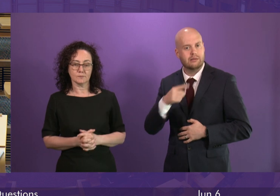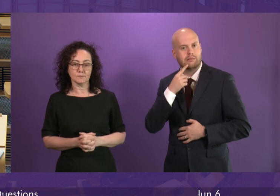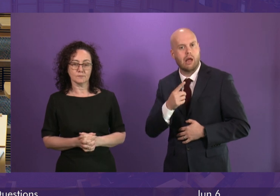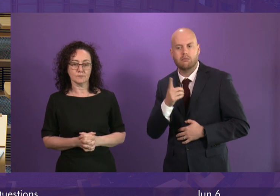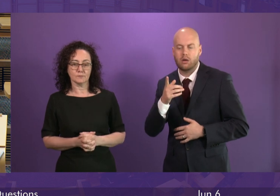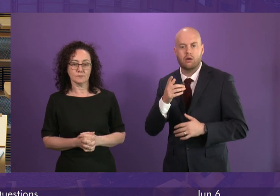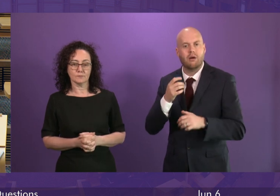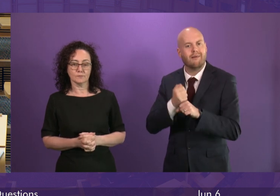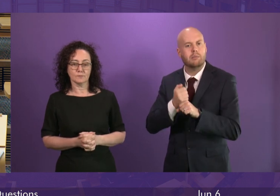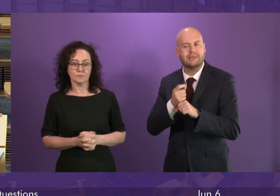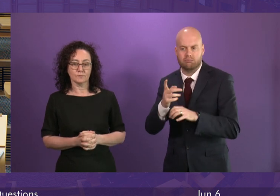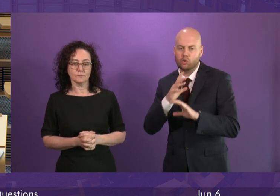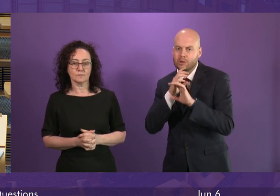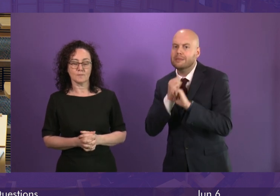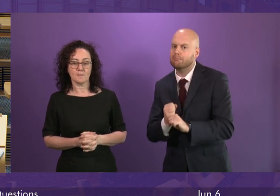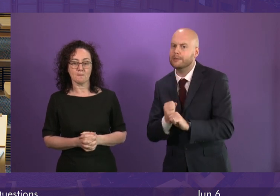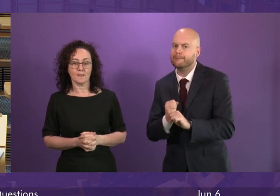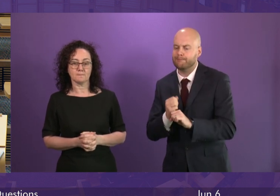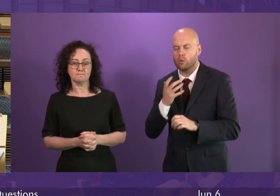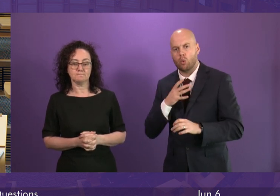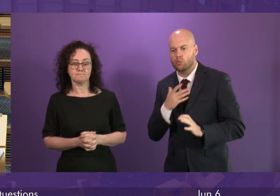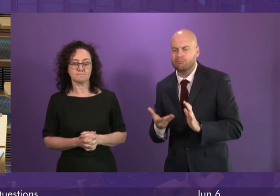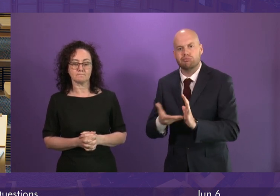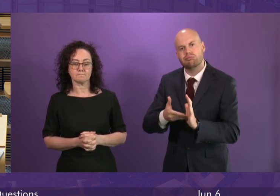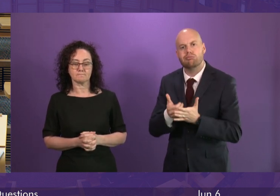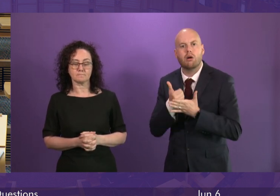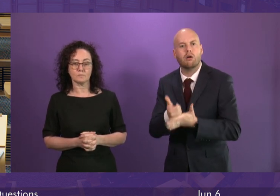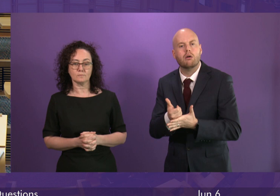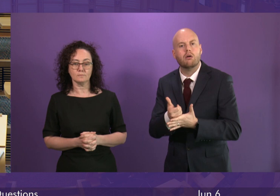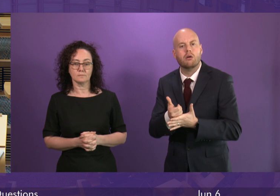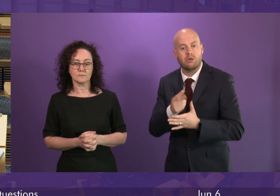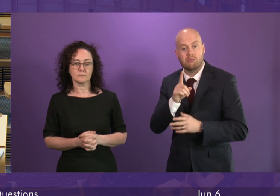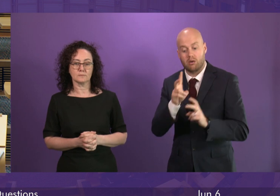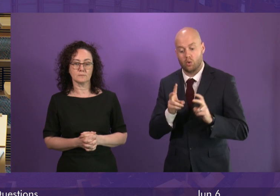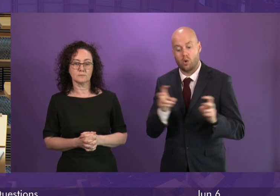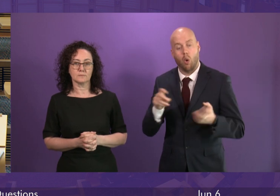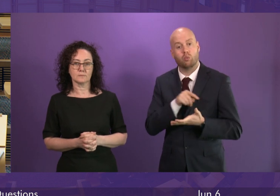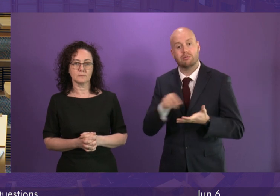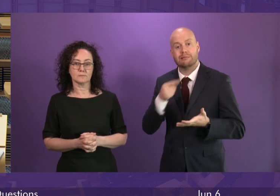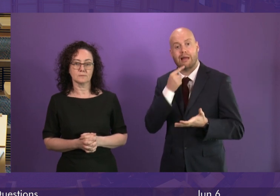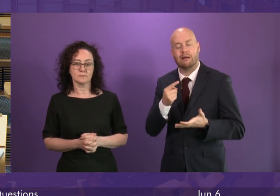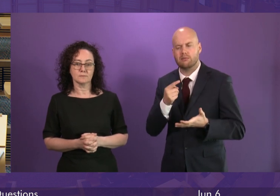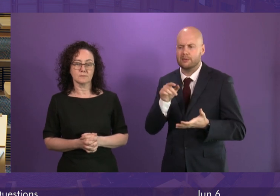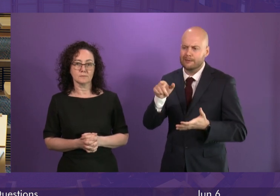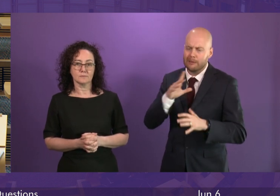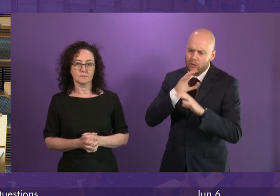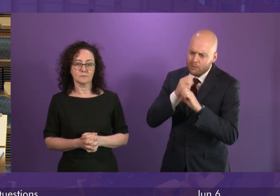growth: “despite a high level of commitment to make this new economic agenda work, very